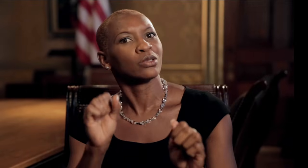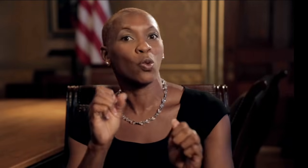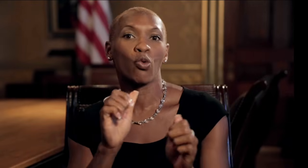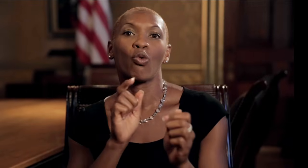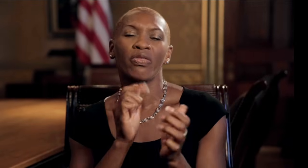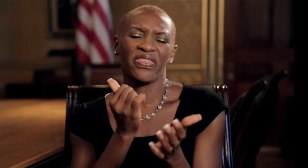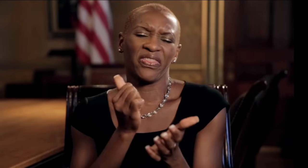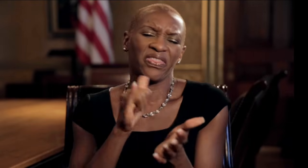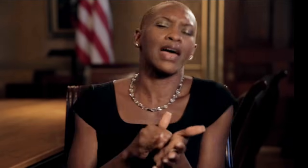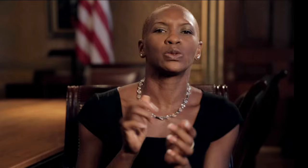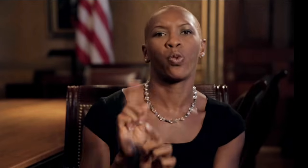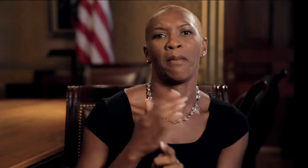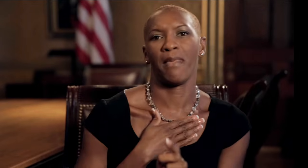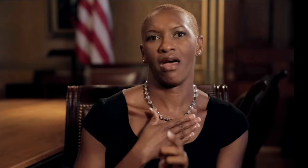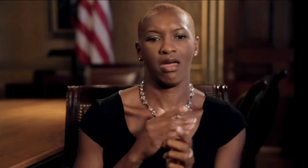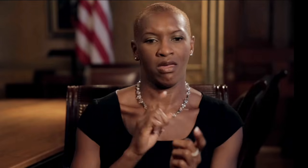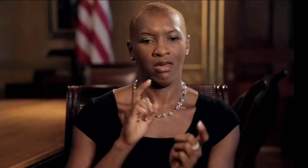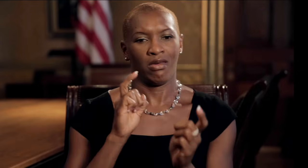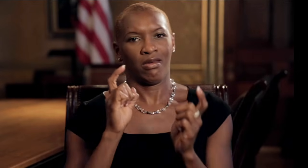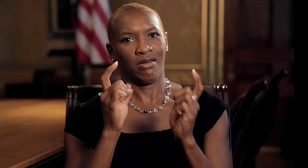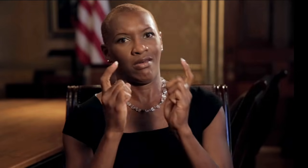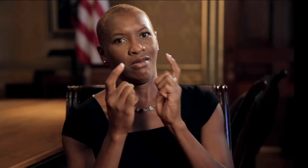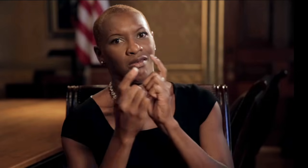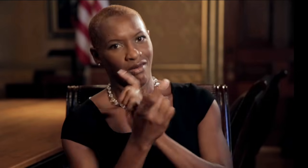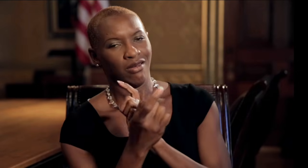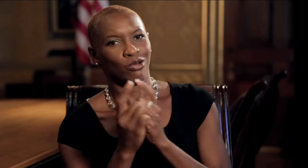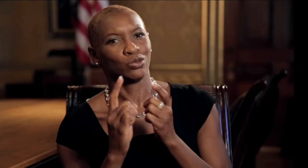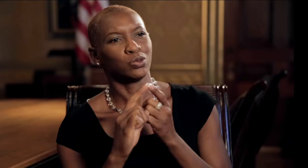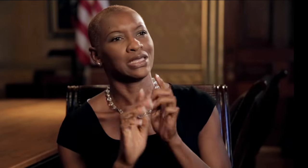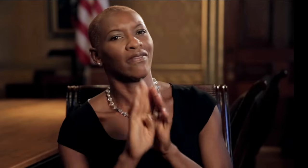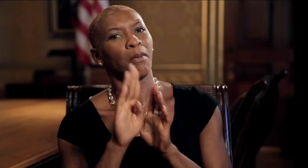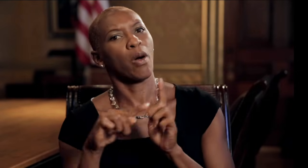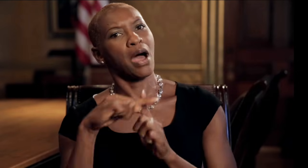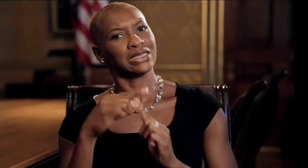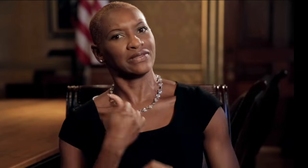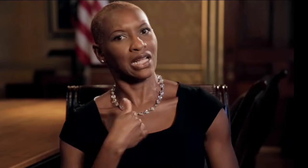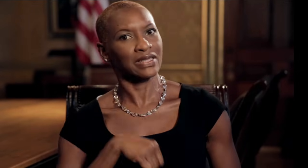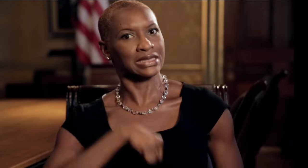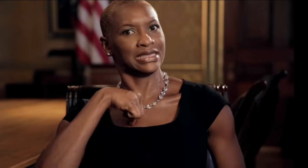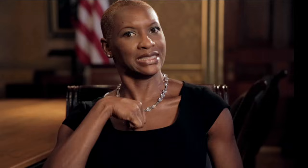And that's where my transition to a positive self-esteem happened.